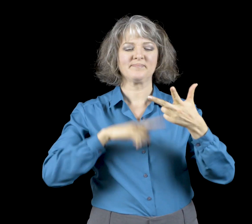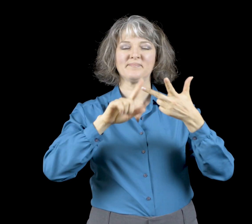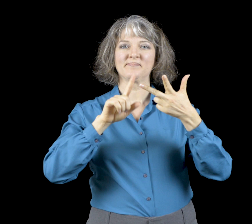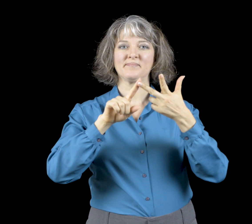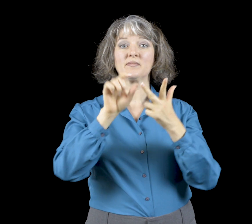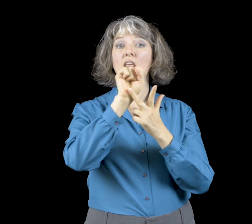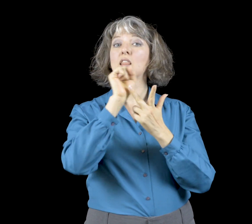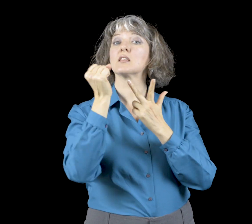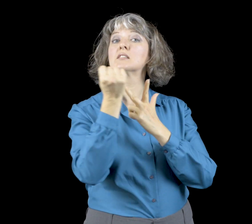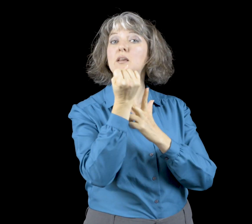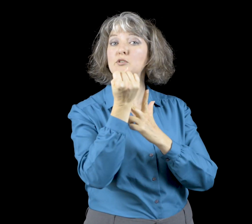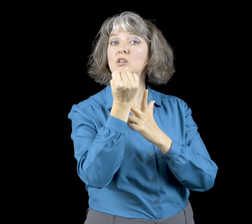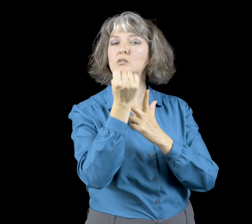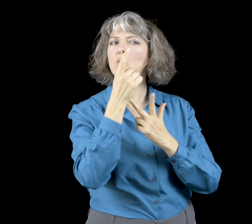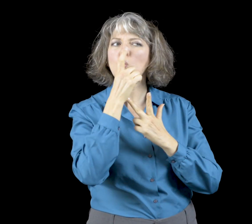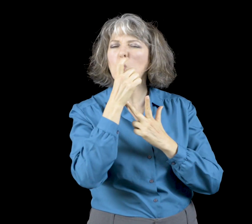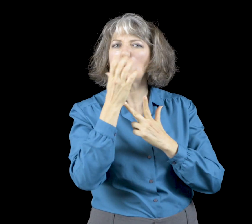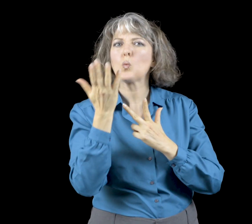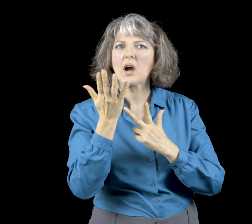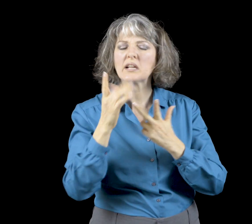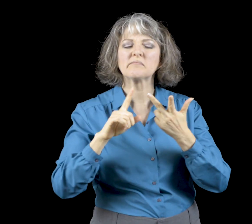The third step is the who or what of our subject.